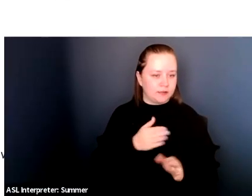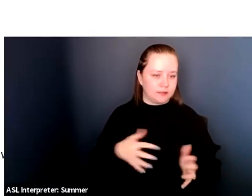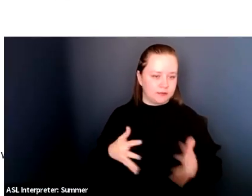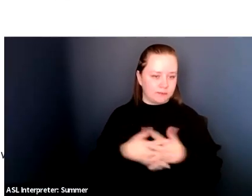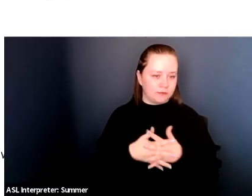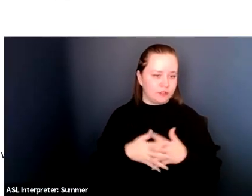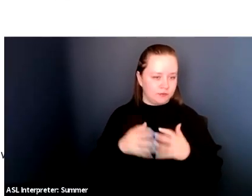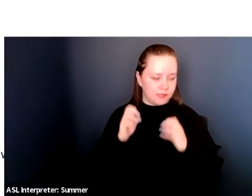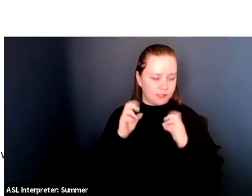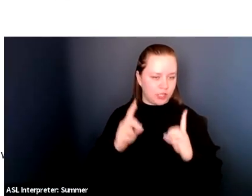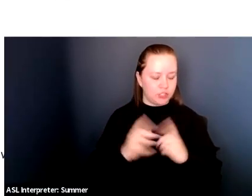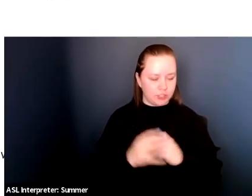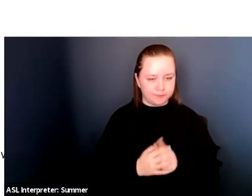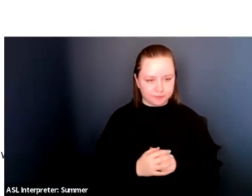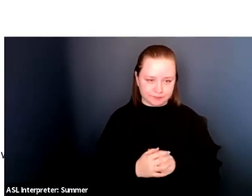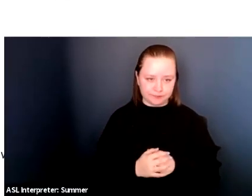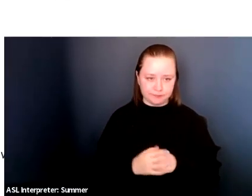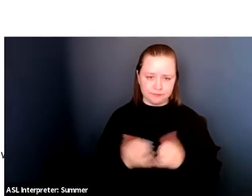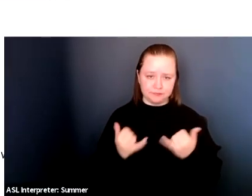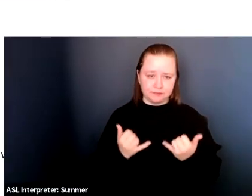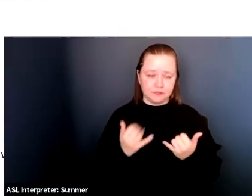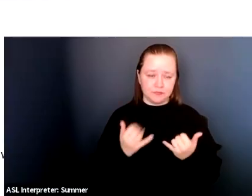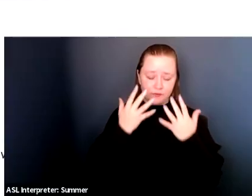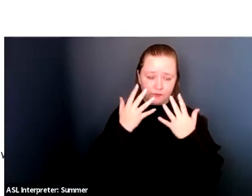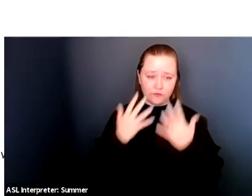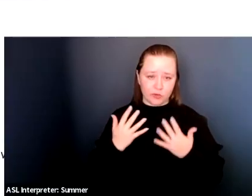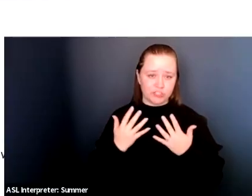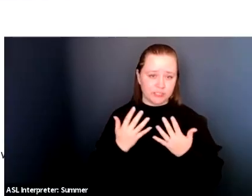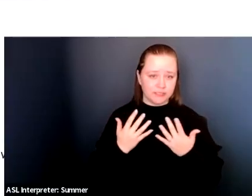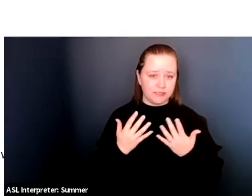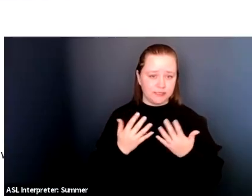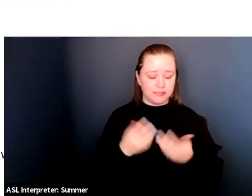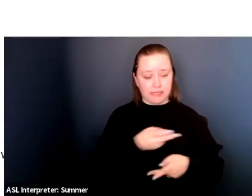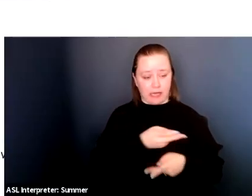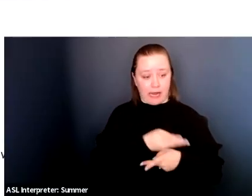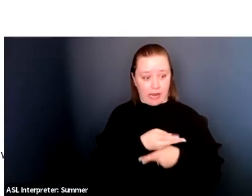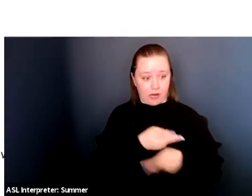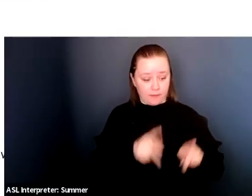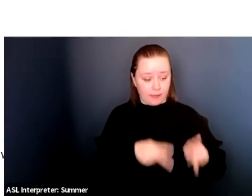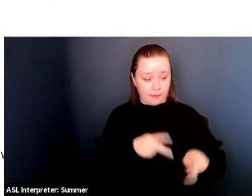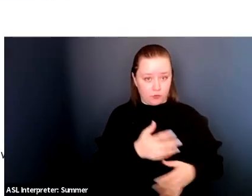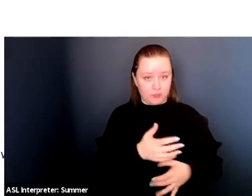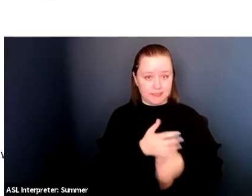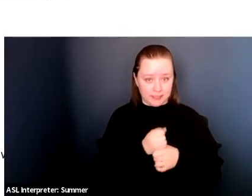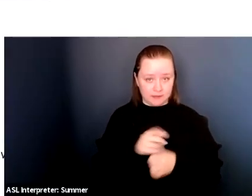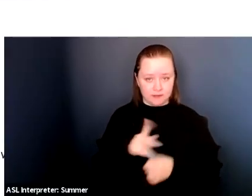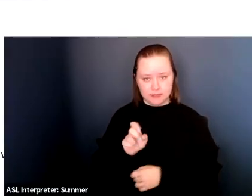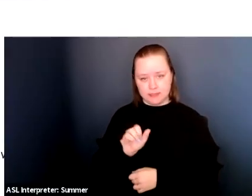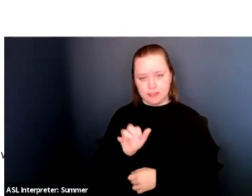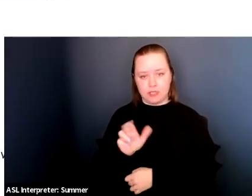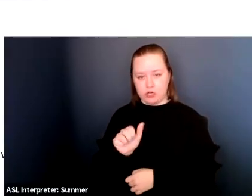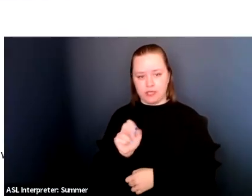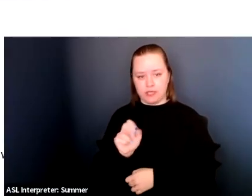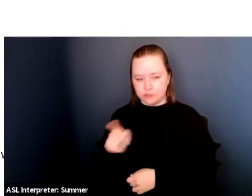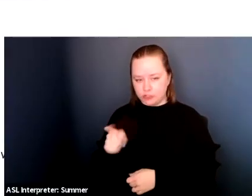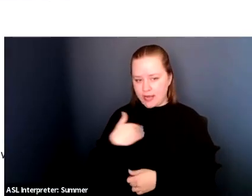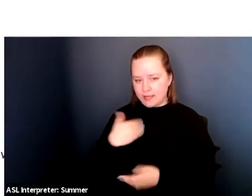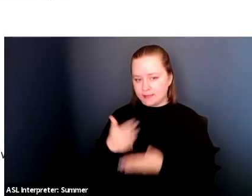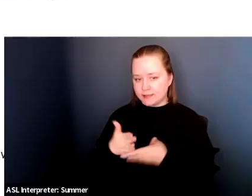Now, unfortunately, the care that people receive as Kieran had some experiences with thankfully a lot of good providers,